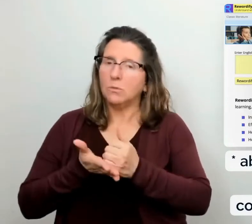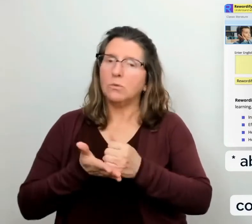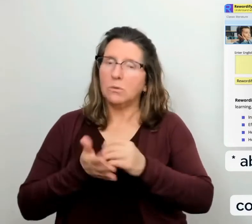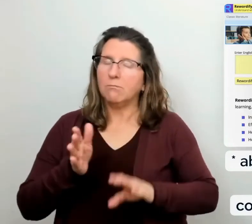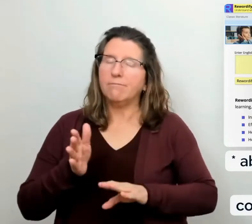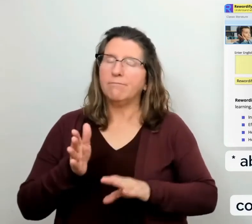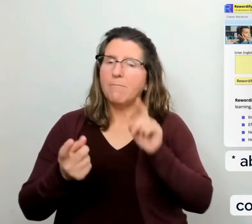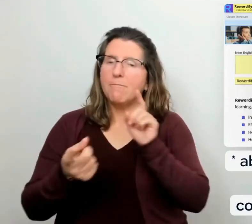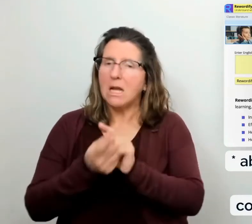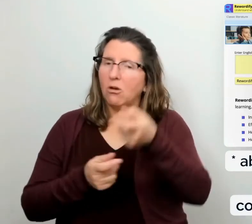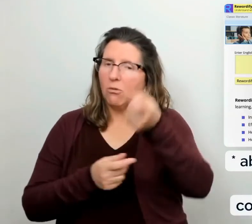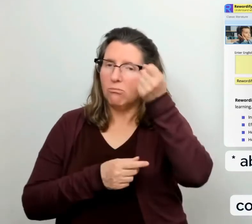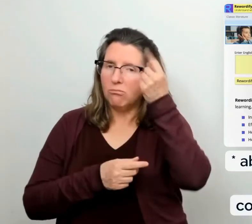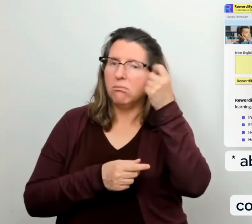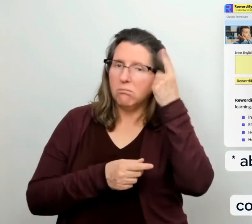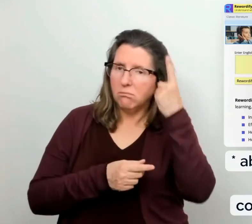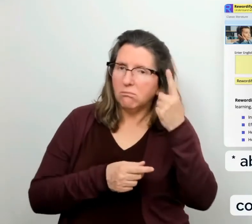This could help your design for learning.